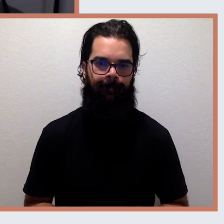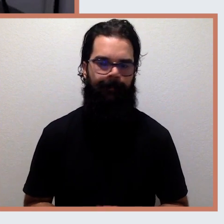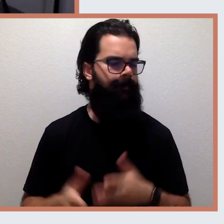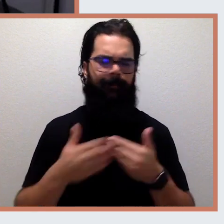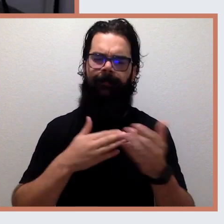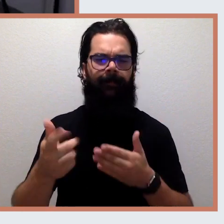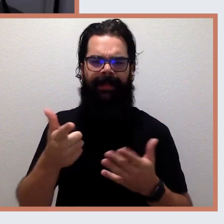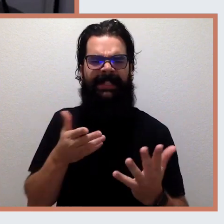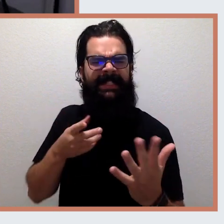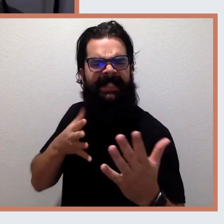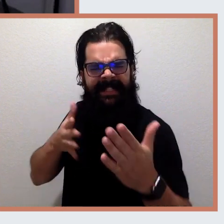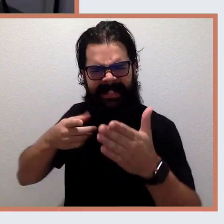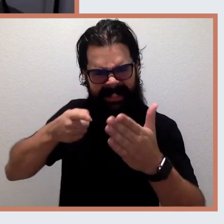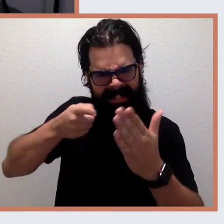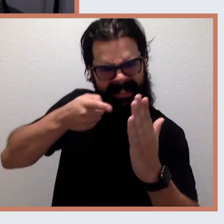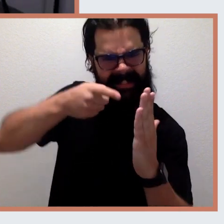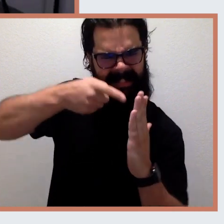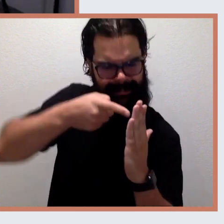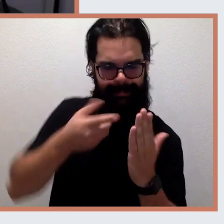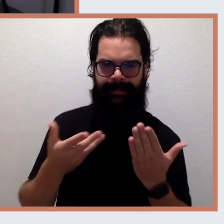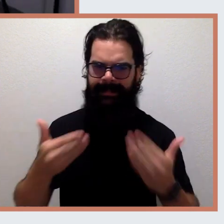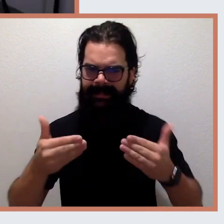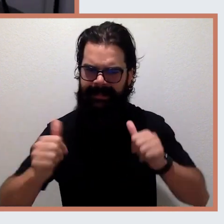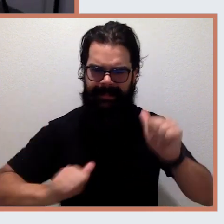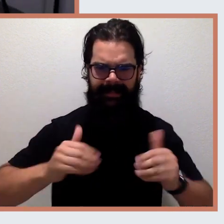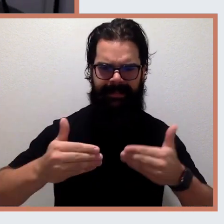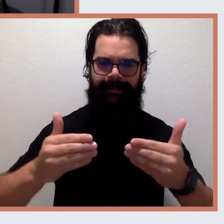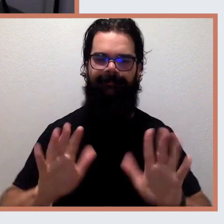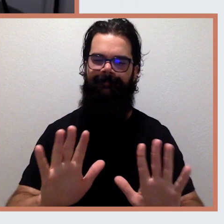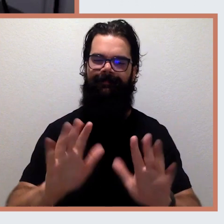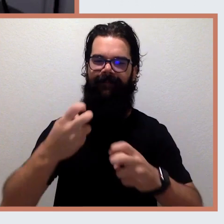so if you technically go too hard line inclusion,